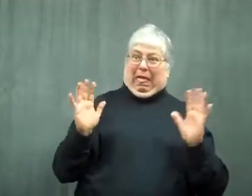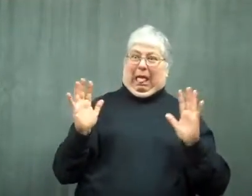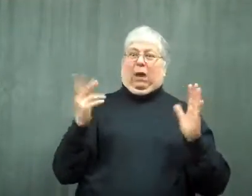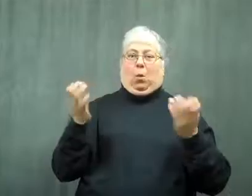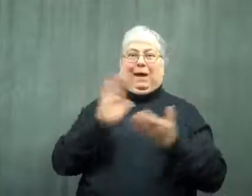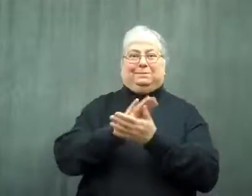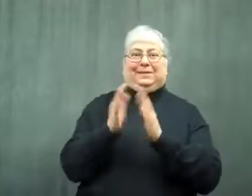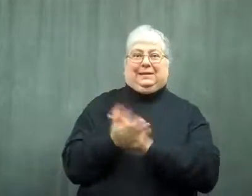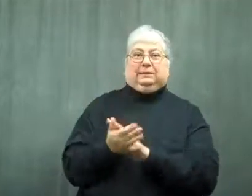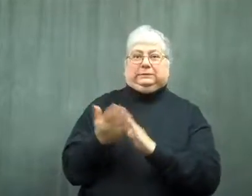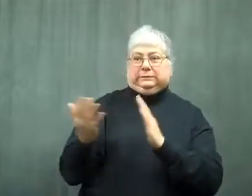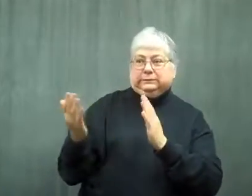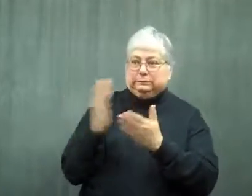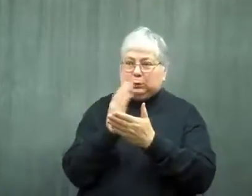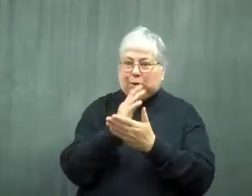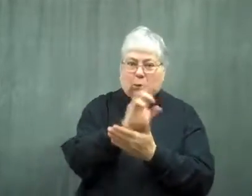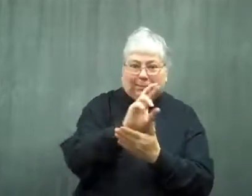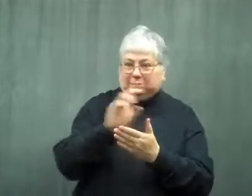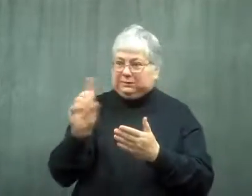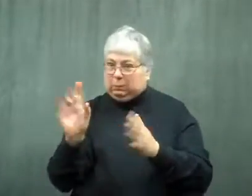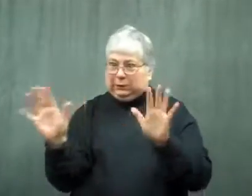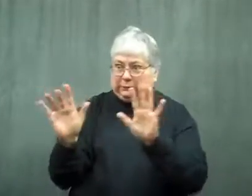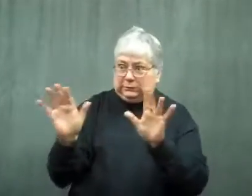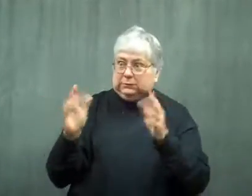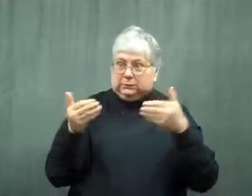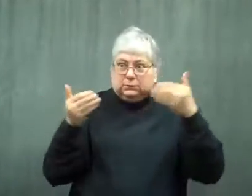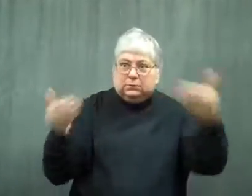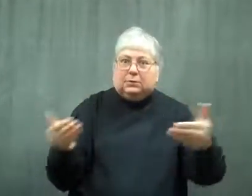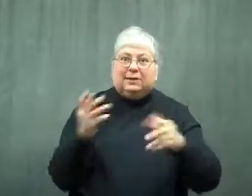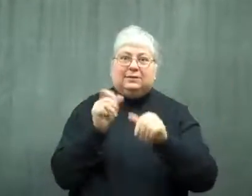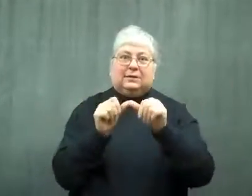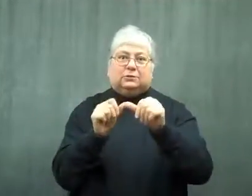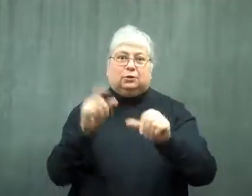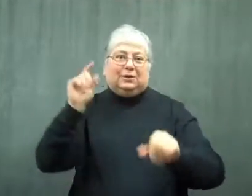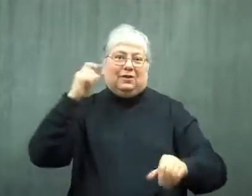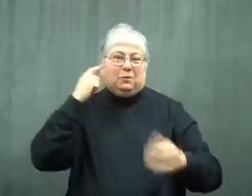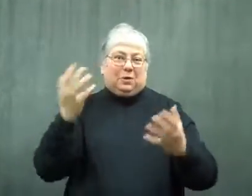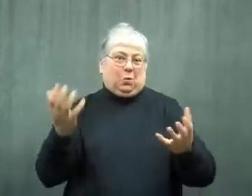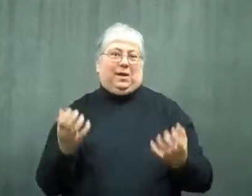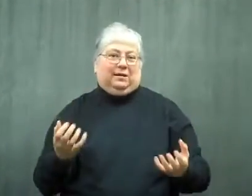so they are making peace between the two parties to be able to agree on this.